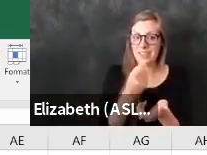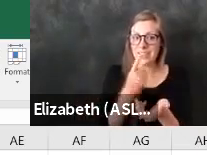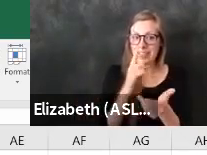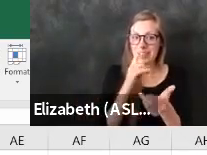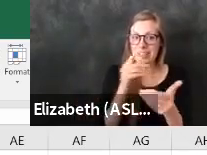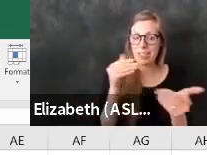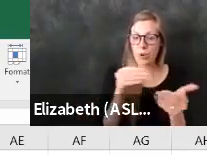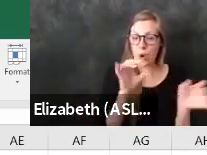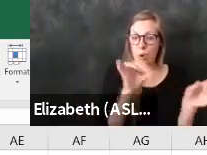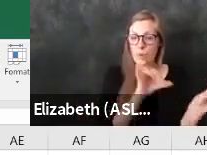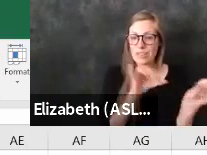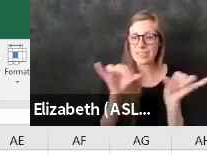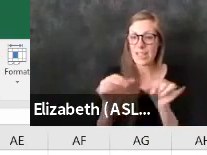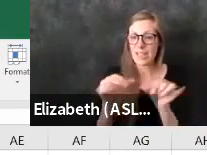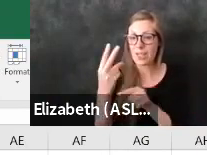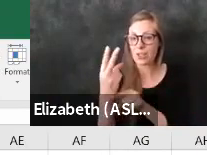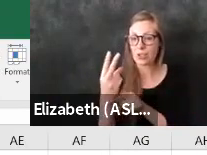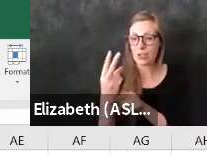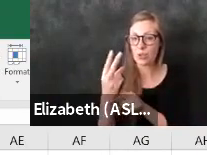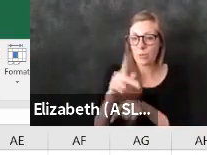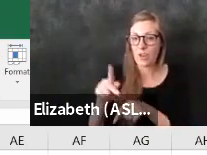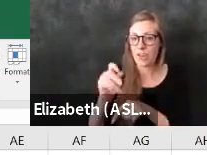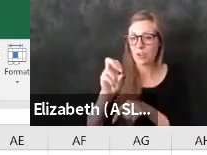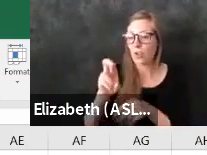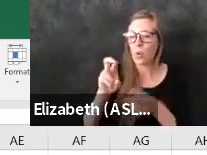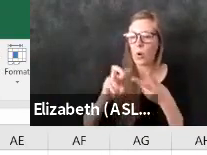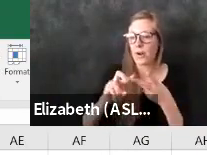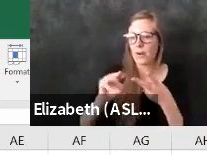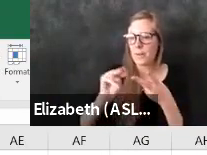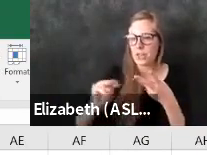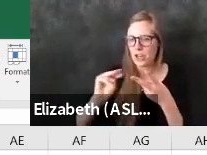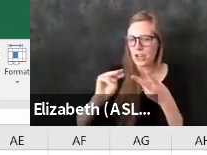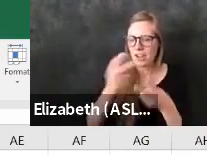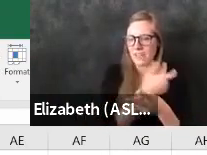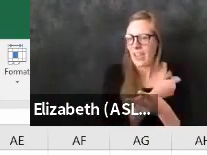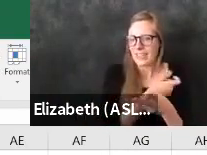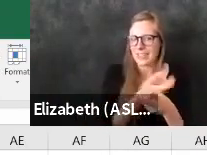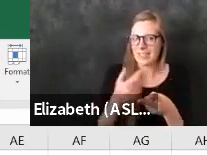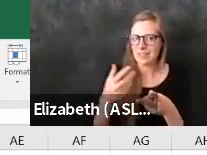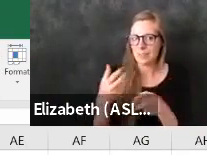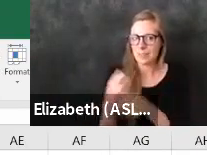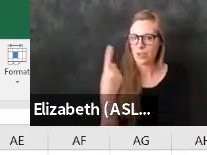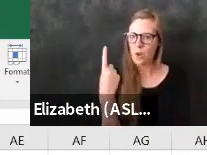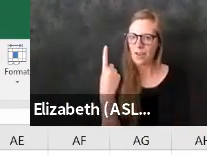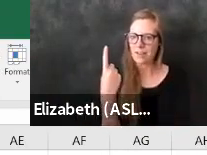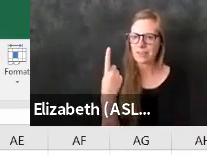Pfizer or Moderna vaccines, so are getting only four hundred places that